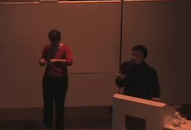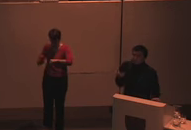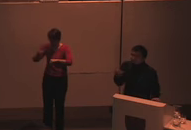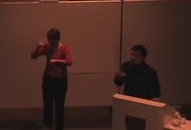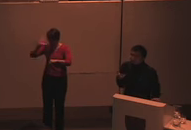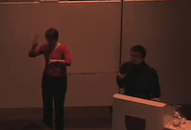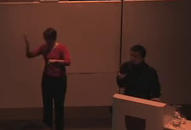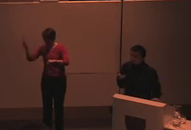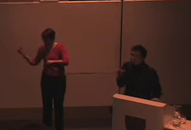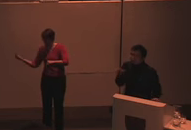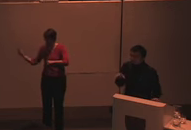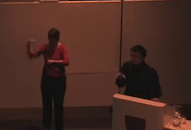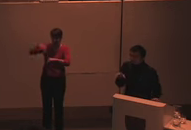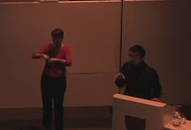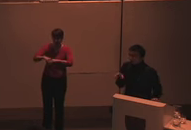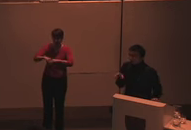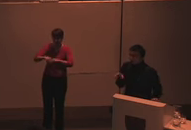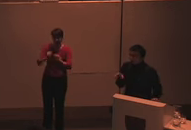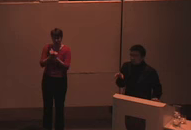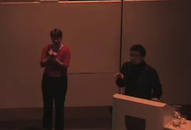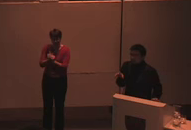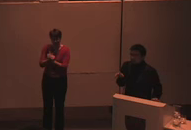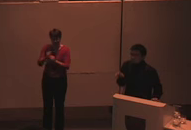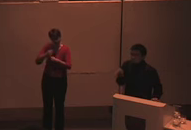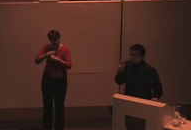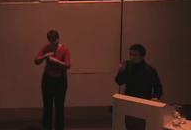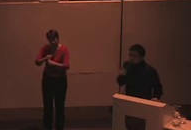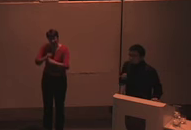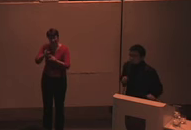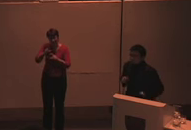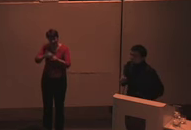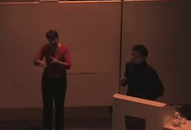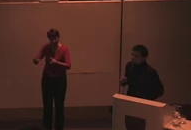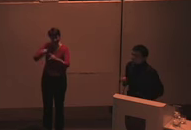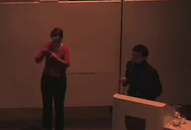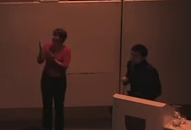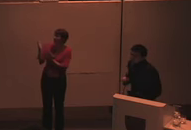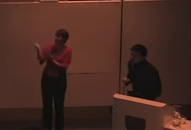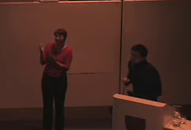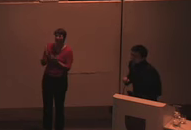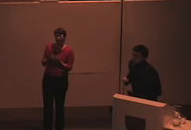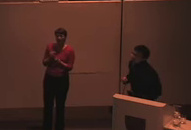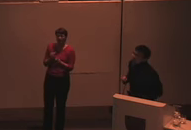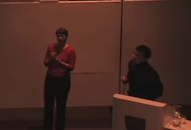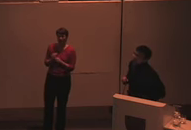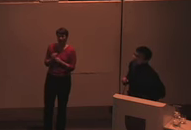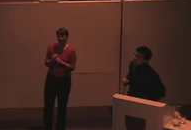stroll ability together inside. And one another very important reason